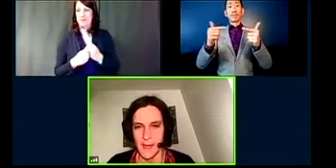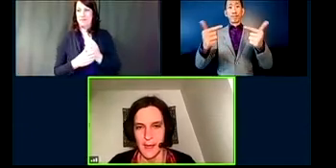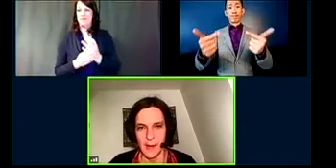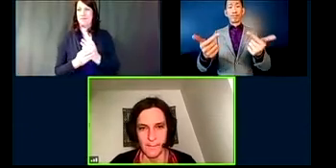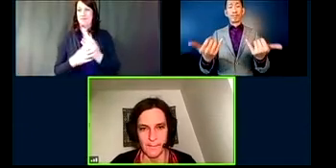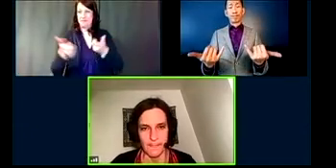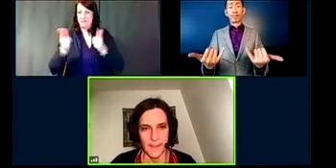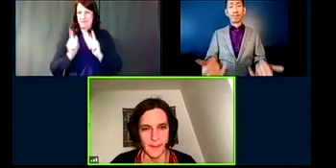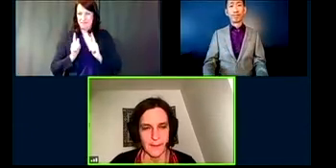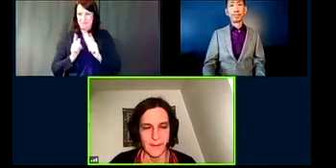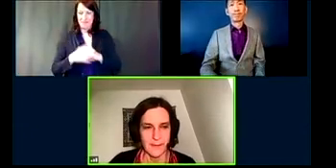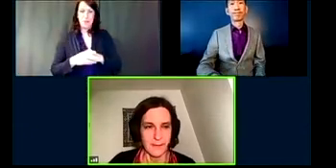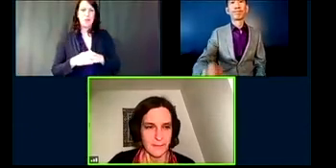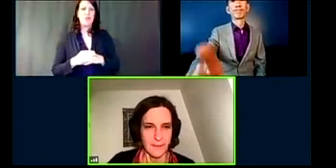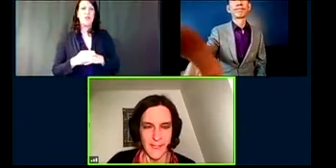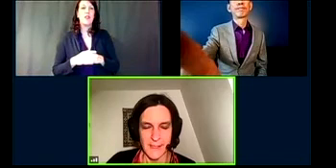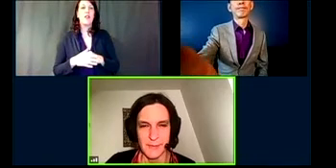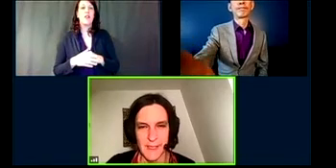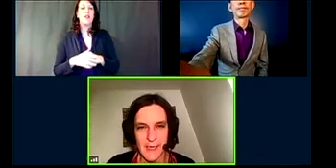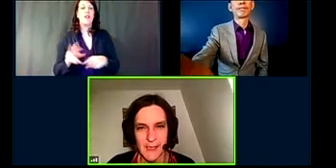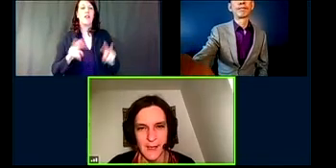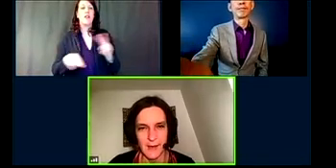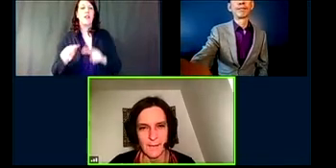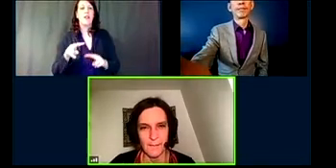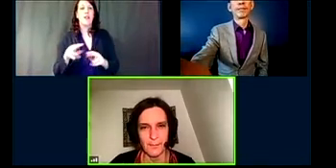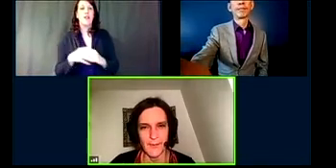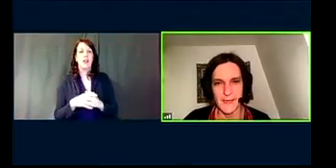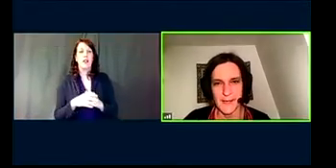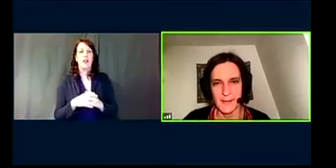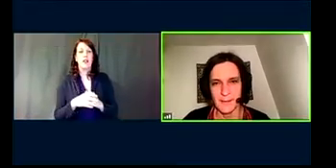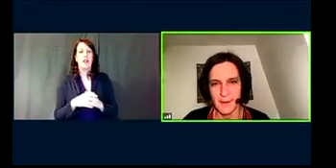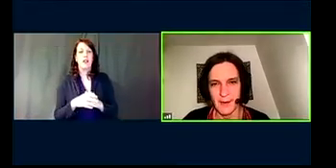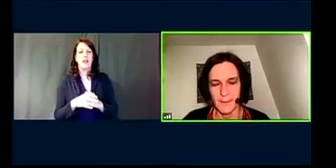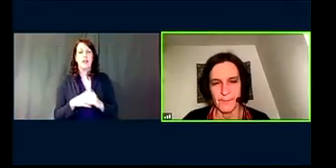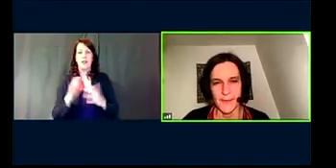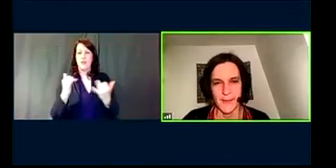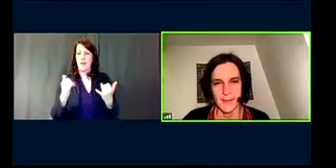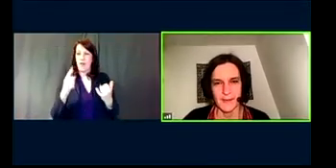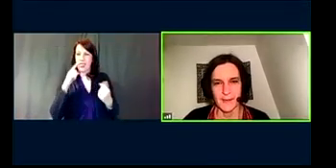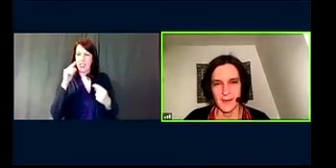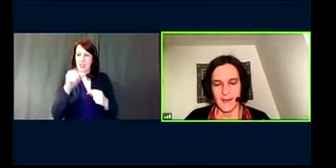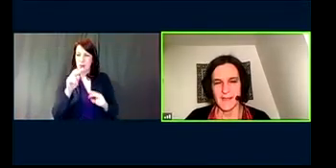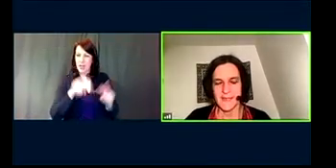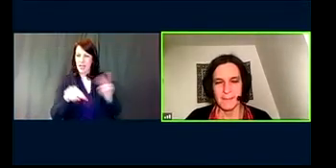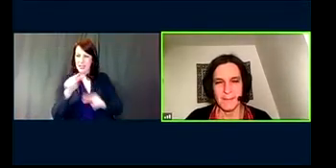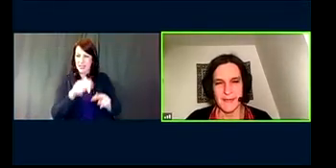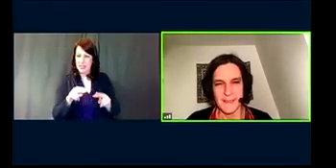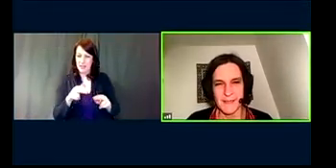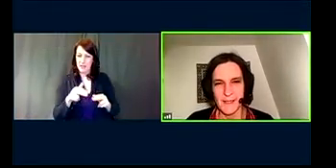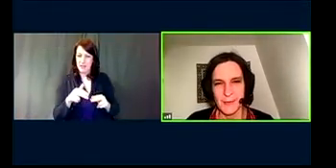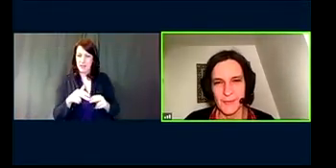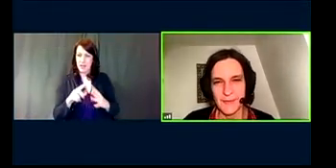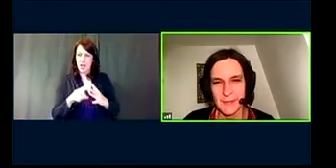SO IF WE CAN GO TO THE NEXT SLIDE, AND THEN THE NEXT ONE